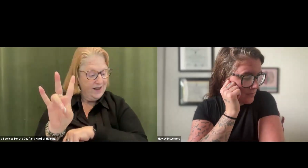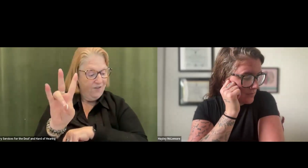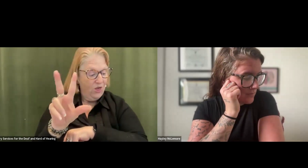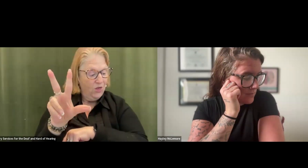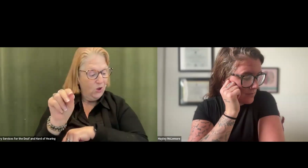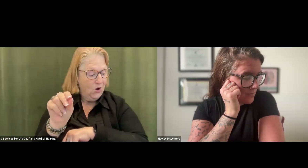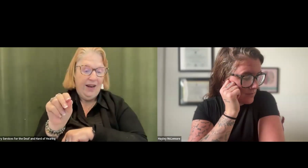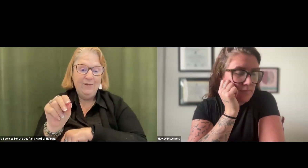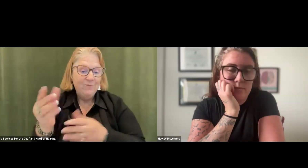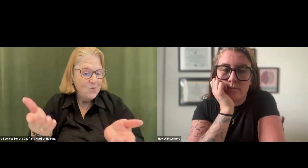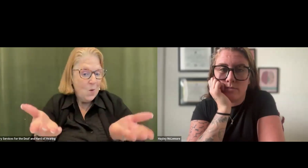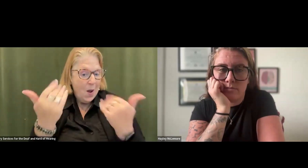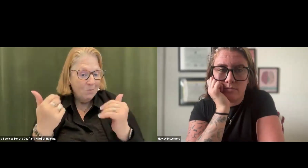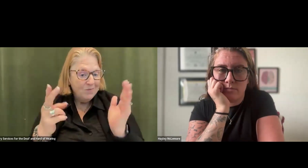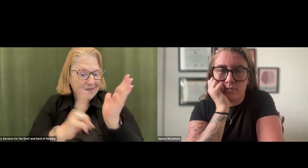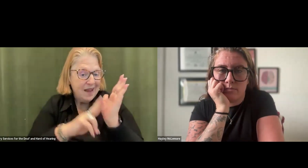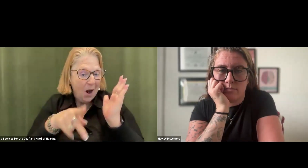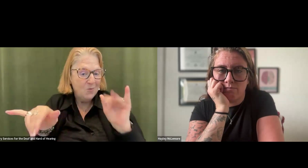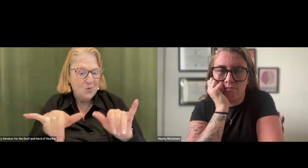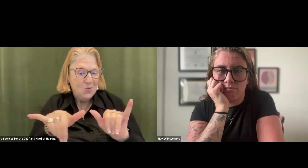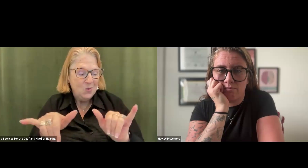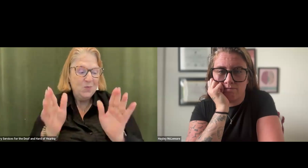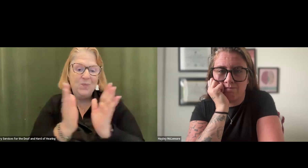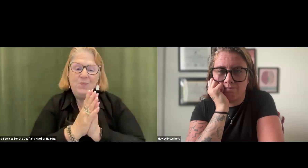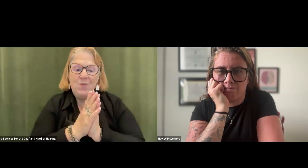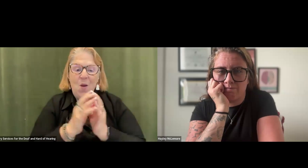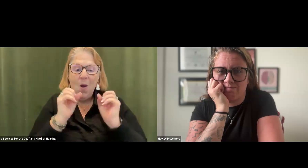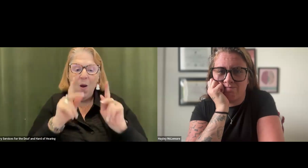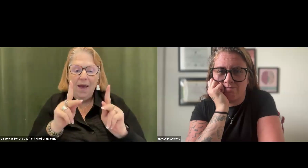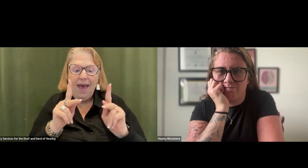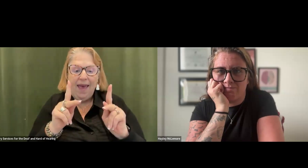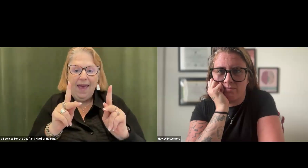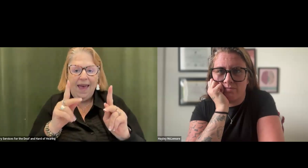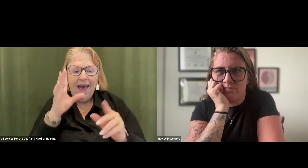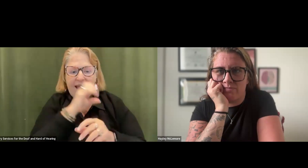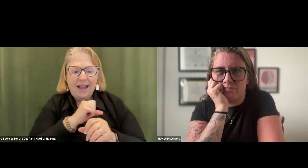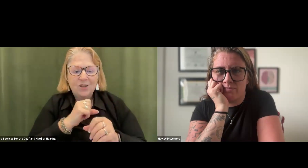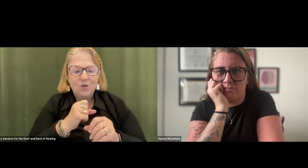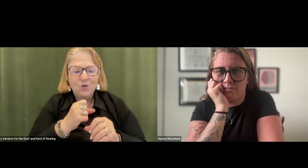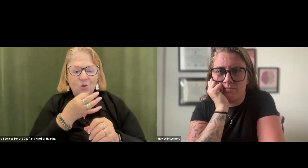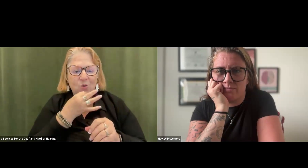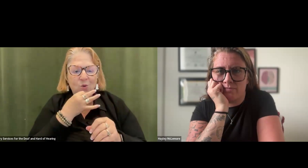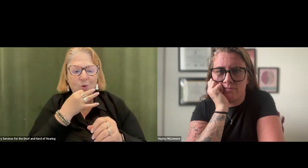at 6:00 to 7:30 p.m.. So y'all are more than welcome to sign up for that event, as well. All right.